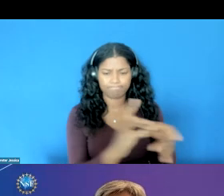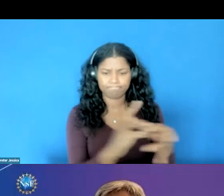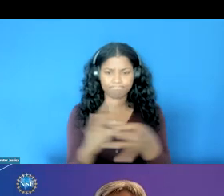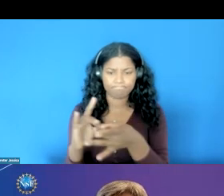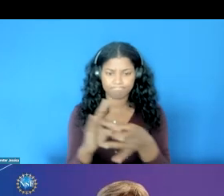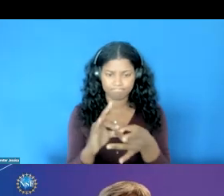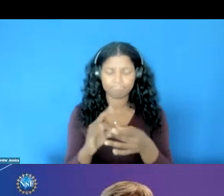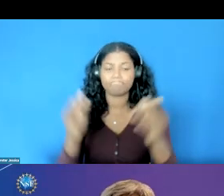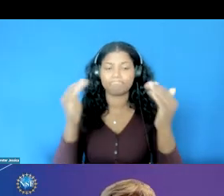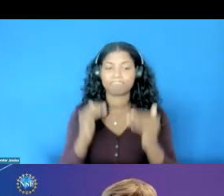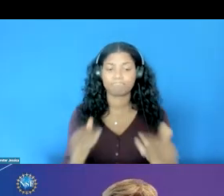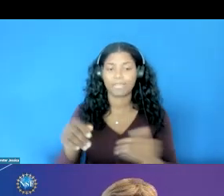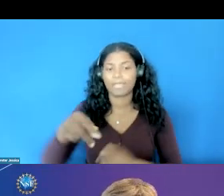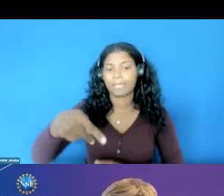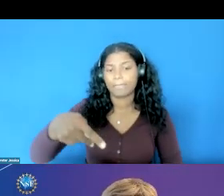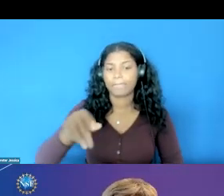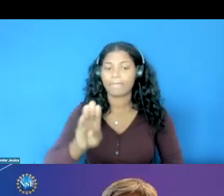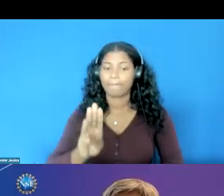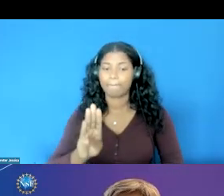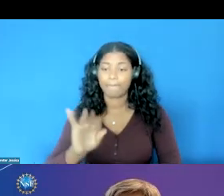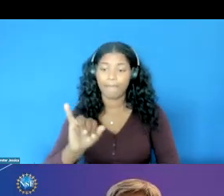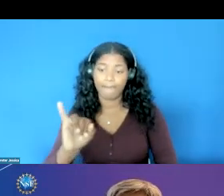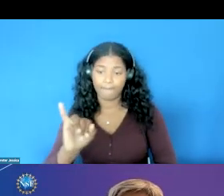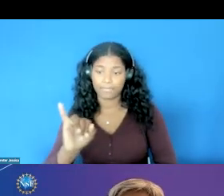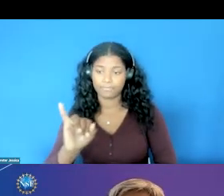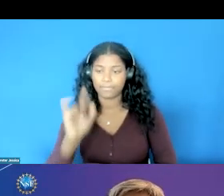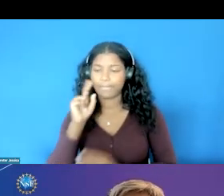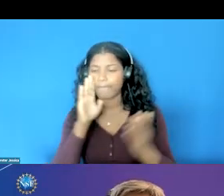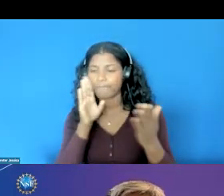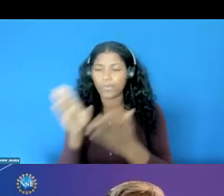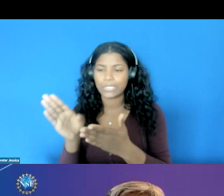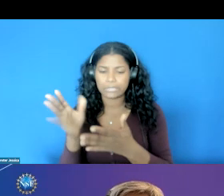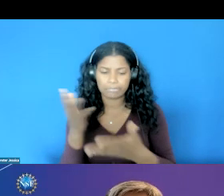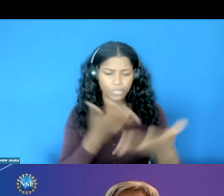Then there's PBI, plant biotic interactions, which focuses on interactions between plants,